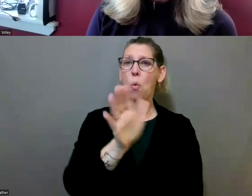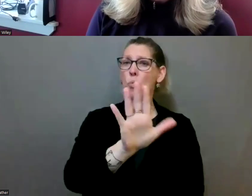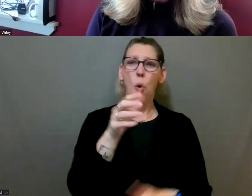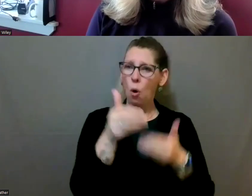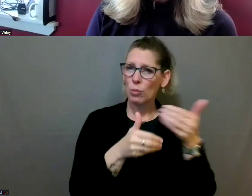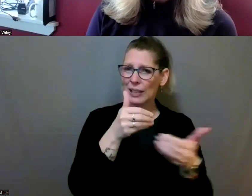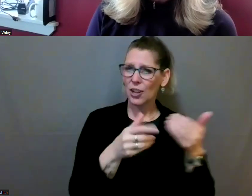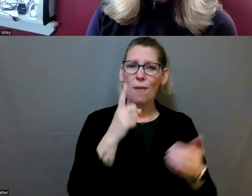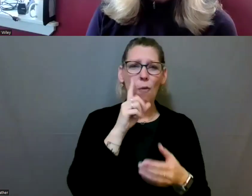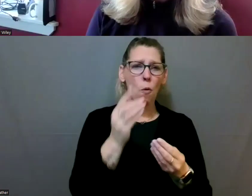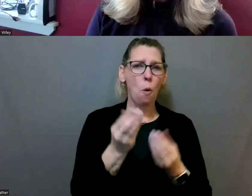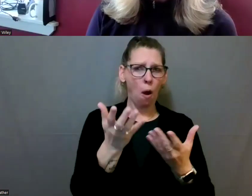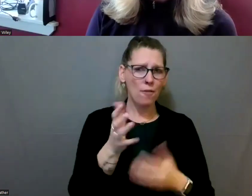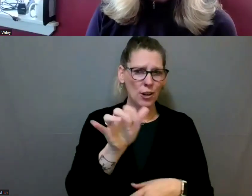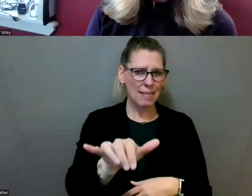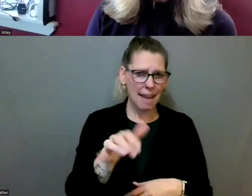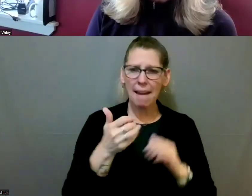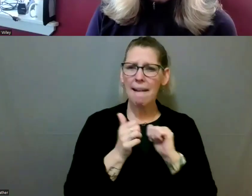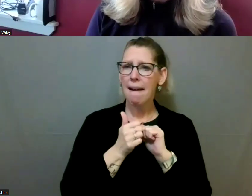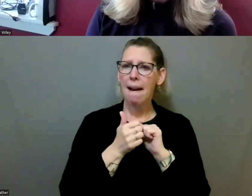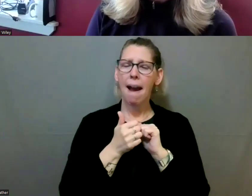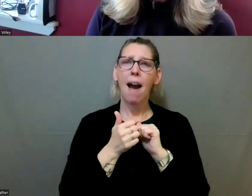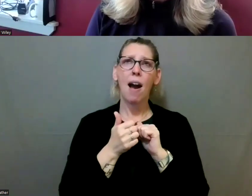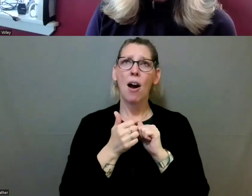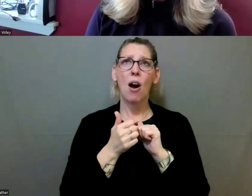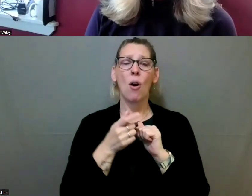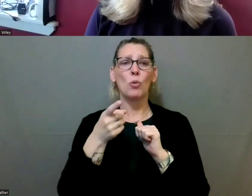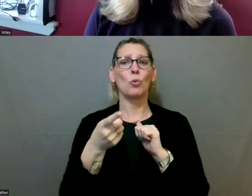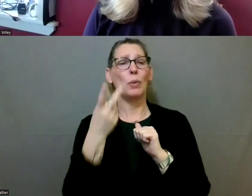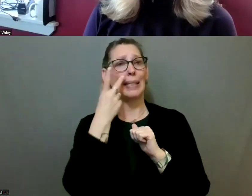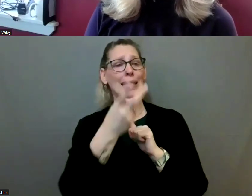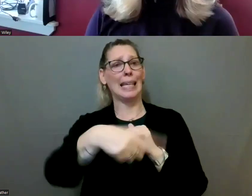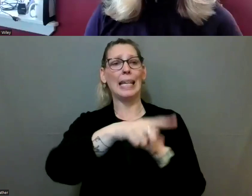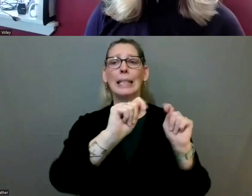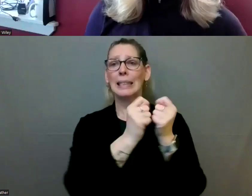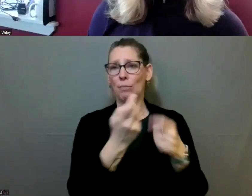offering that and how do you how does how are you seeing teams use it great question